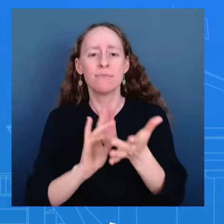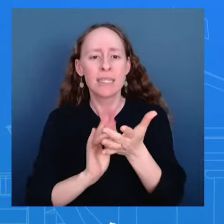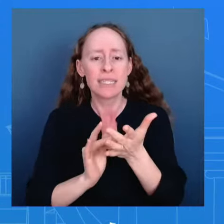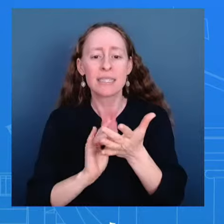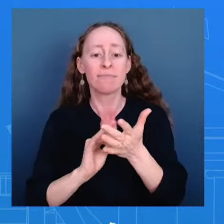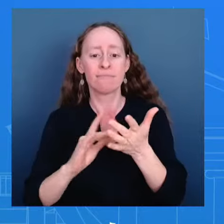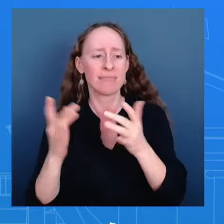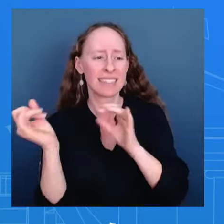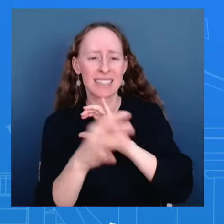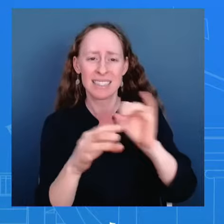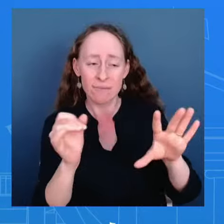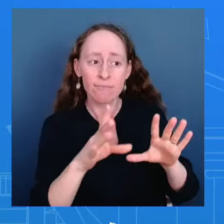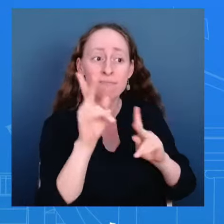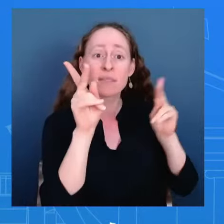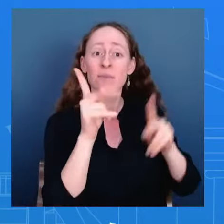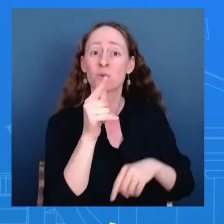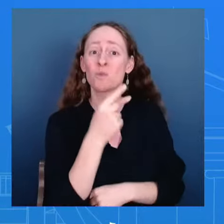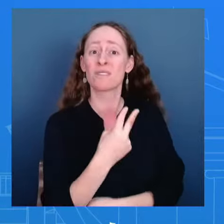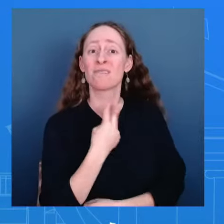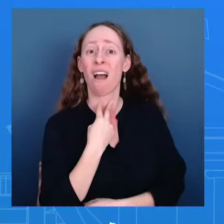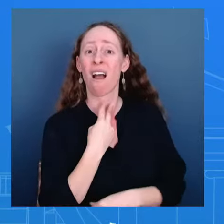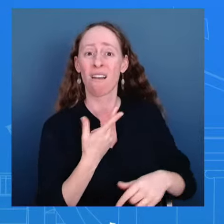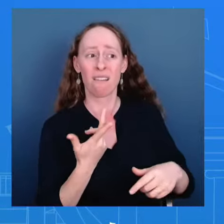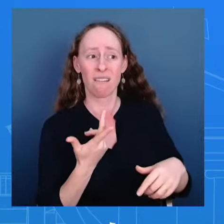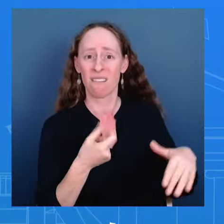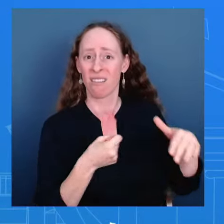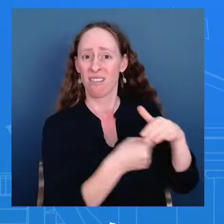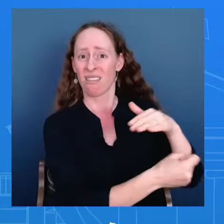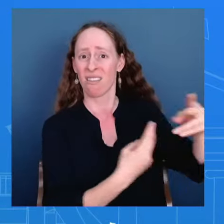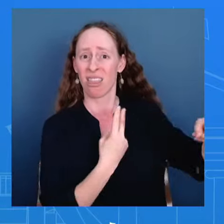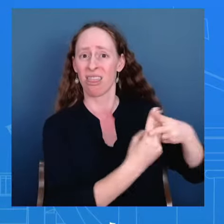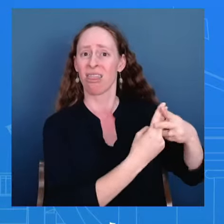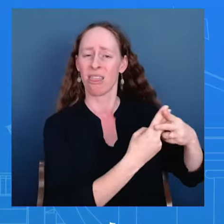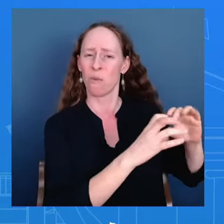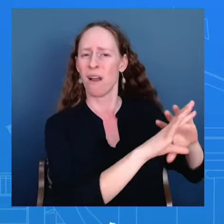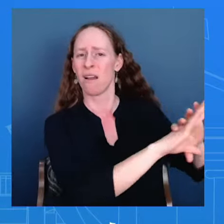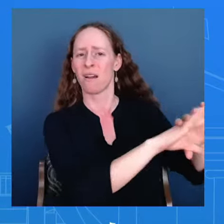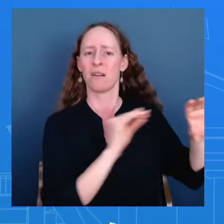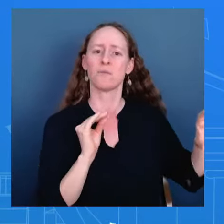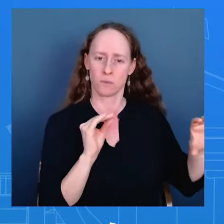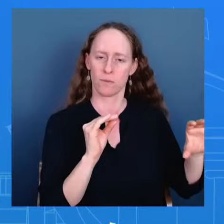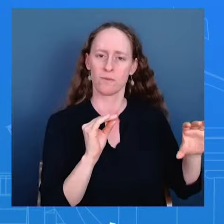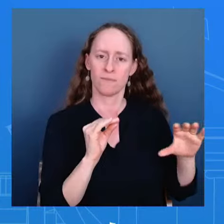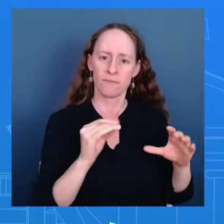President Biden is leading on all those scores. So these are tough decisions, it's a tough issue,